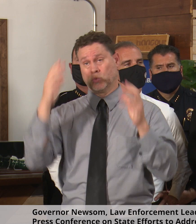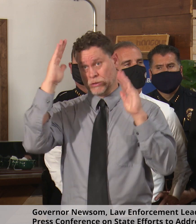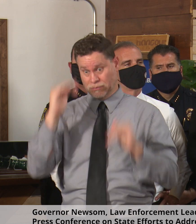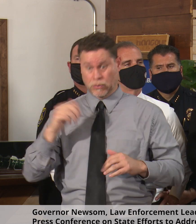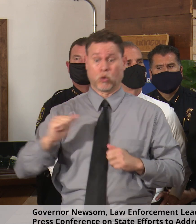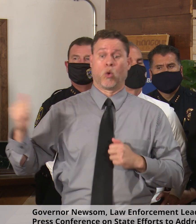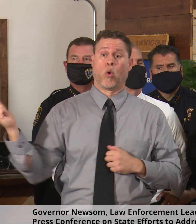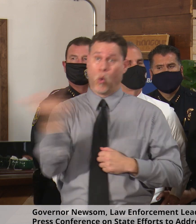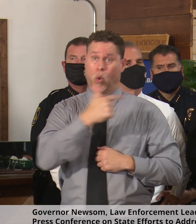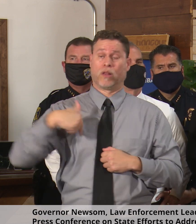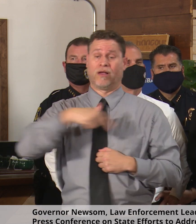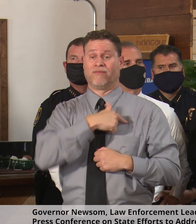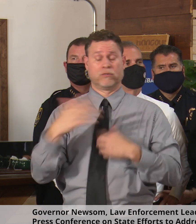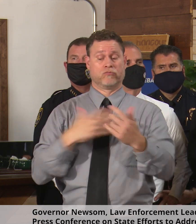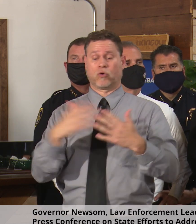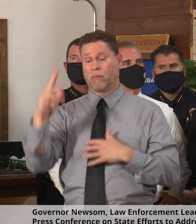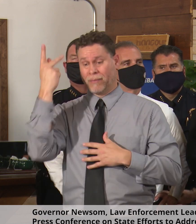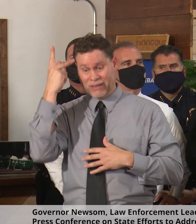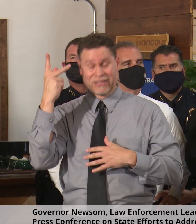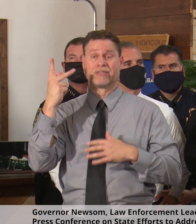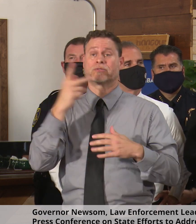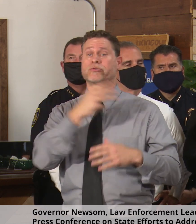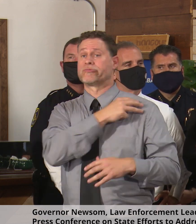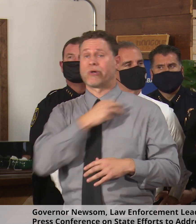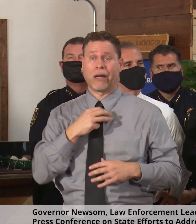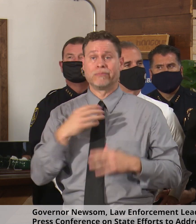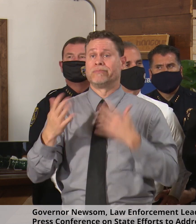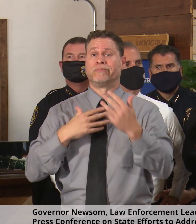all of us regardless your political stripes, regardless of geography,